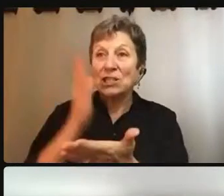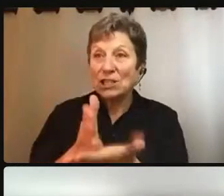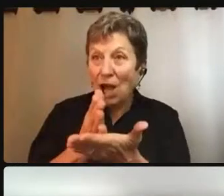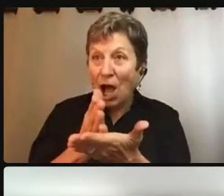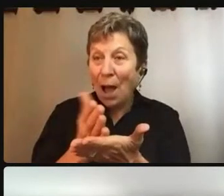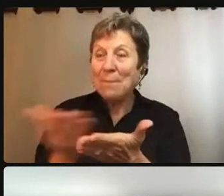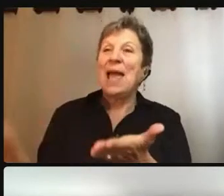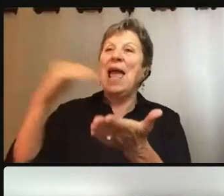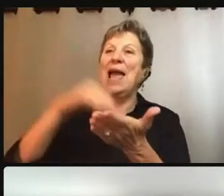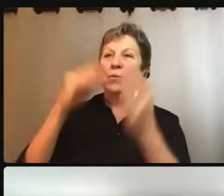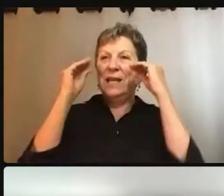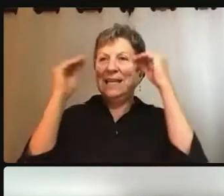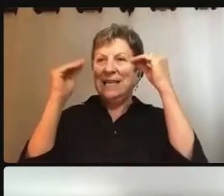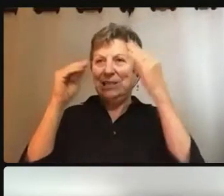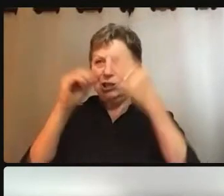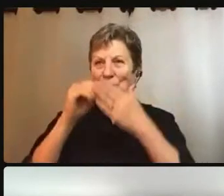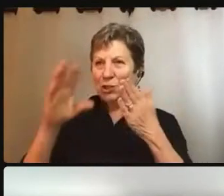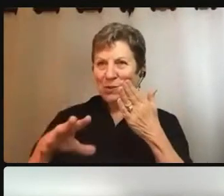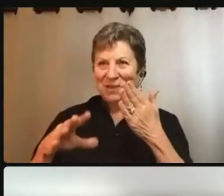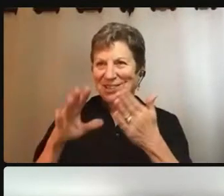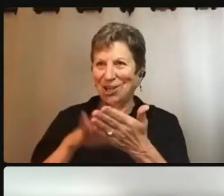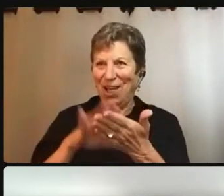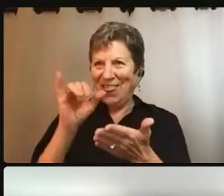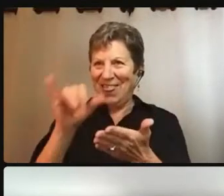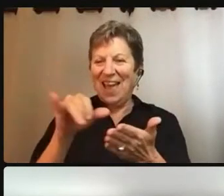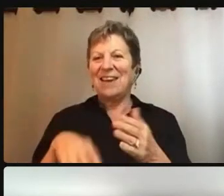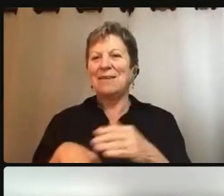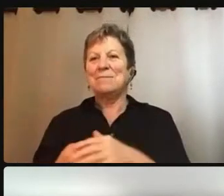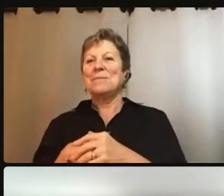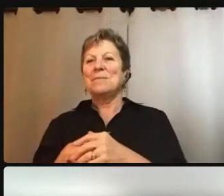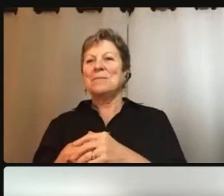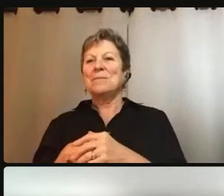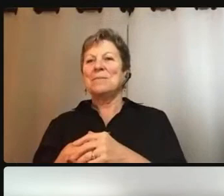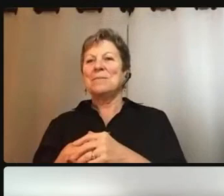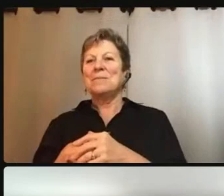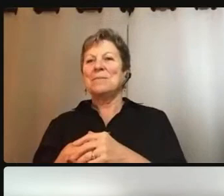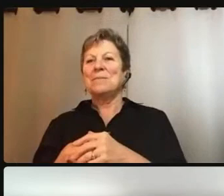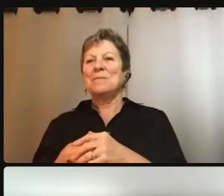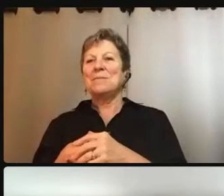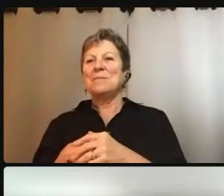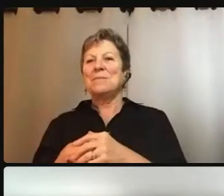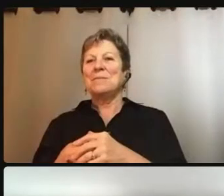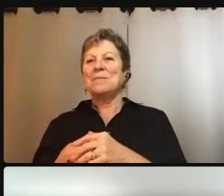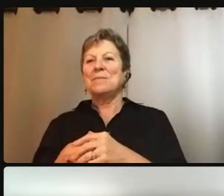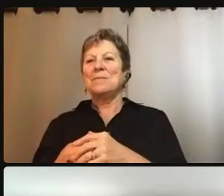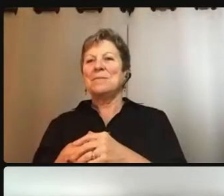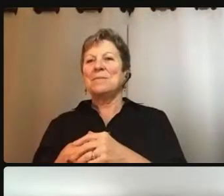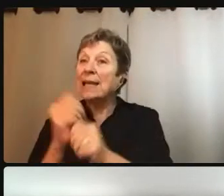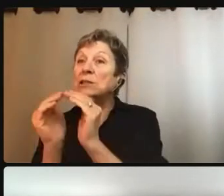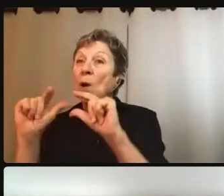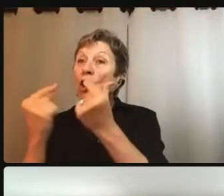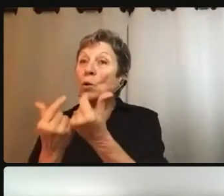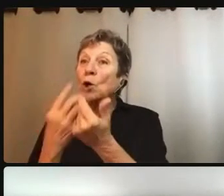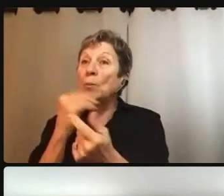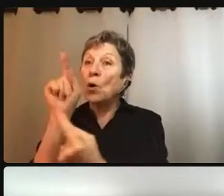DON'T RALLY HAVE TIME TO STOP